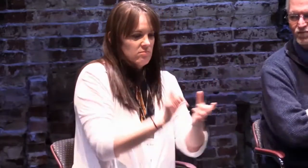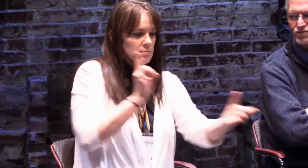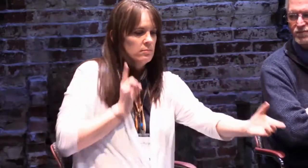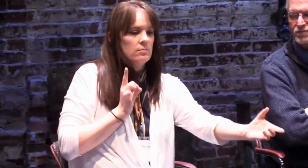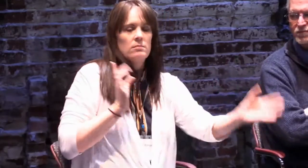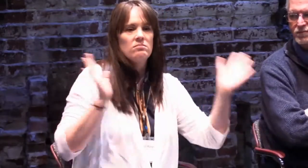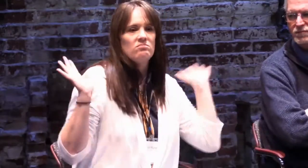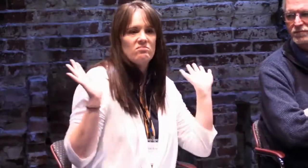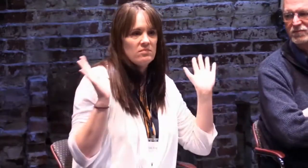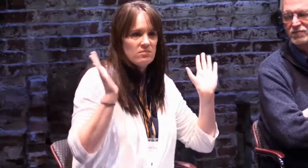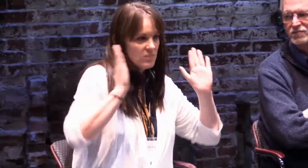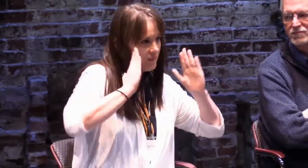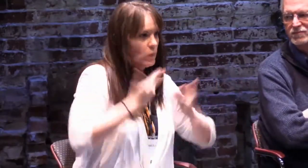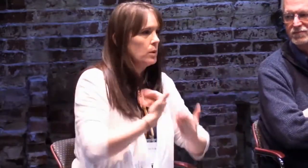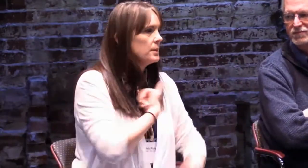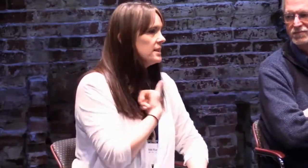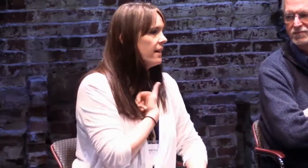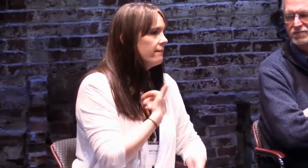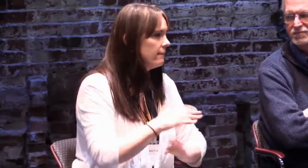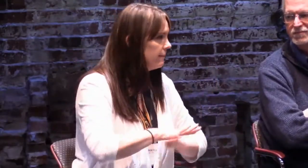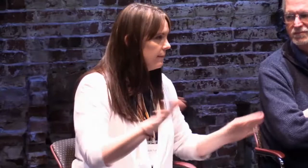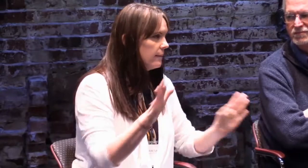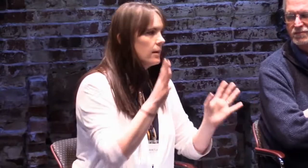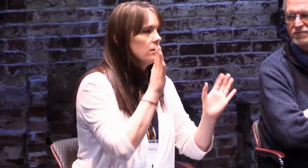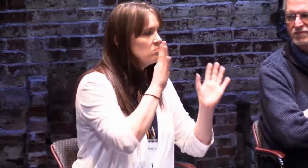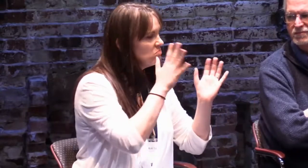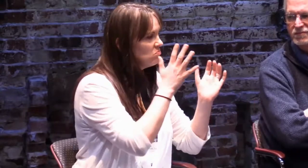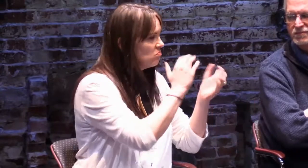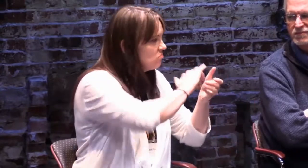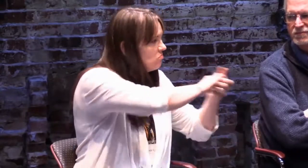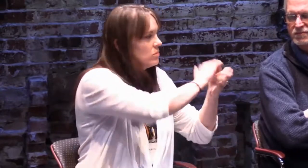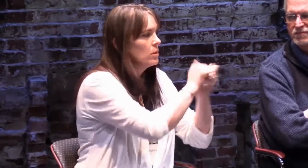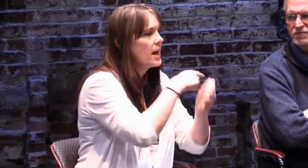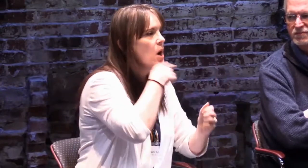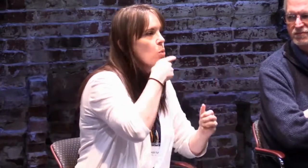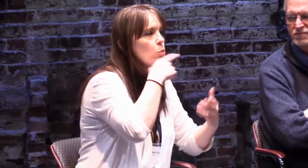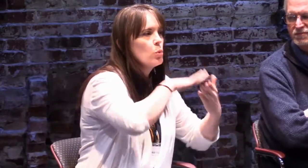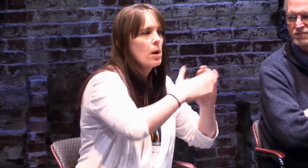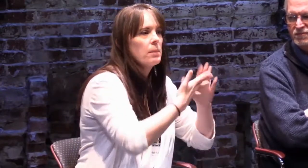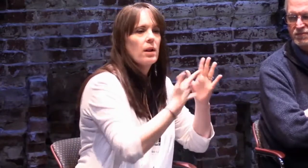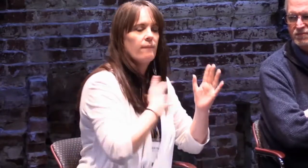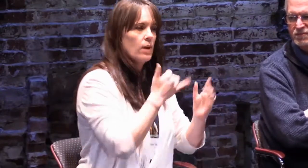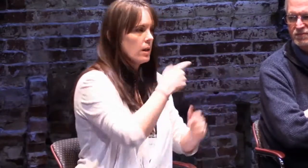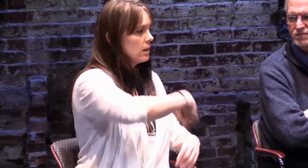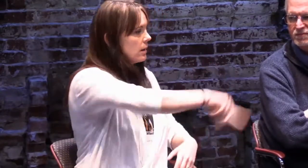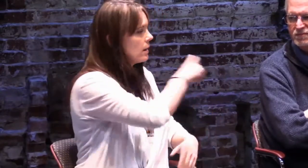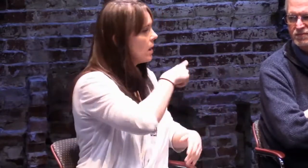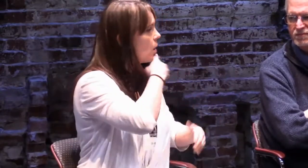and I had some scars, to tell you the truth, that I didn't want to be a part of it. I just wanted be and do my own thing.